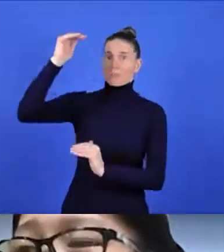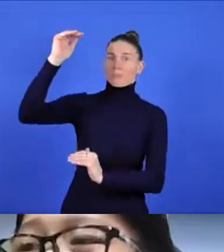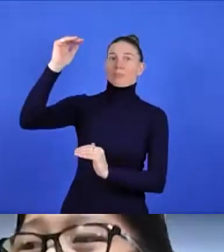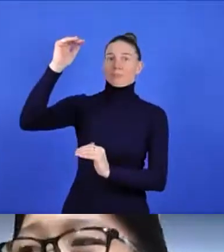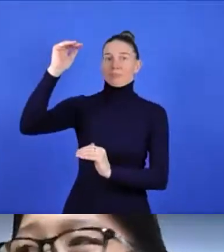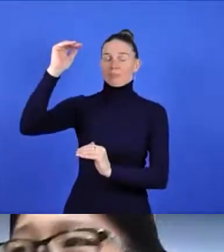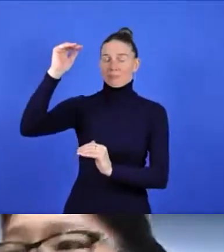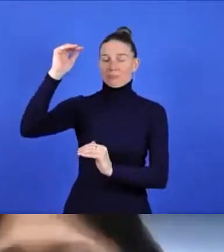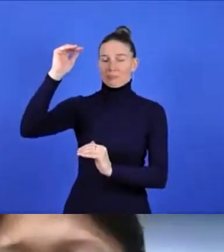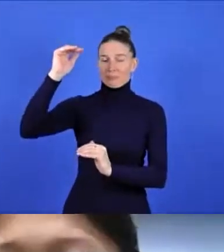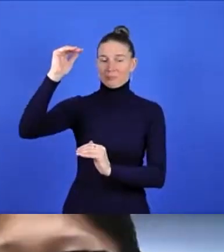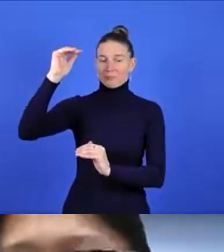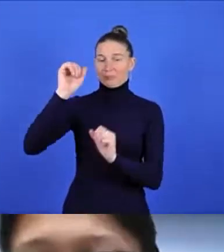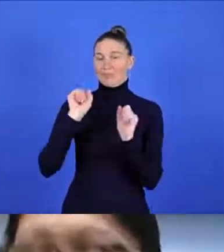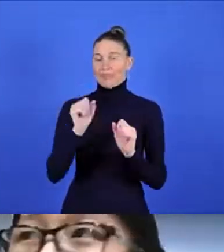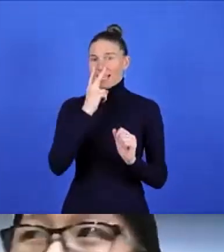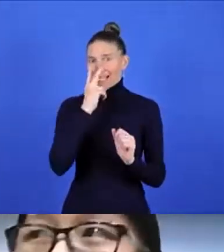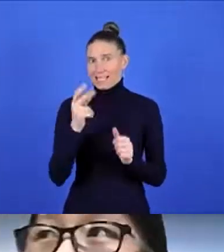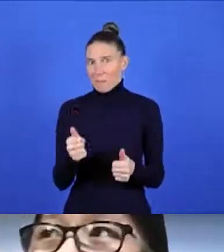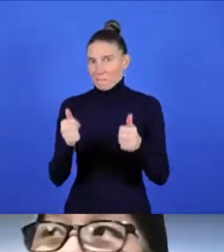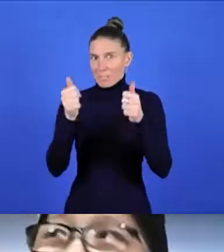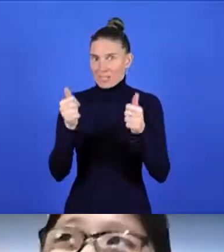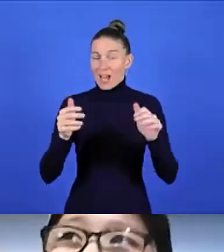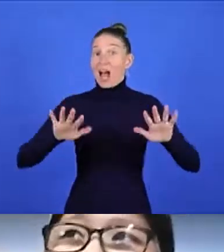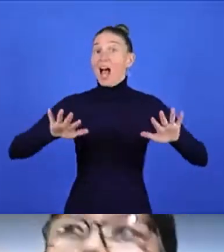prefer the second way because you can see the